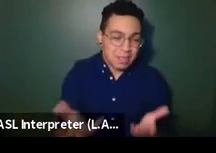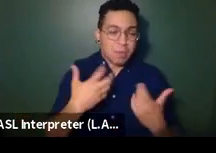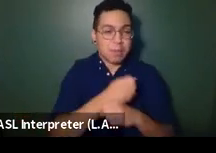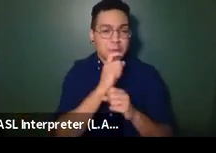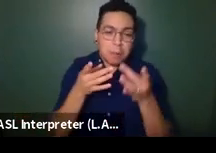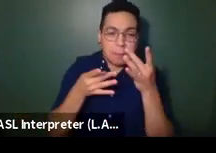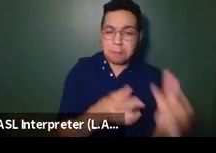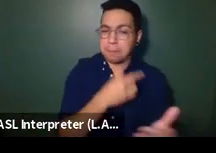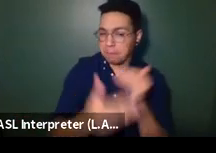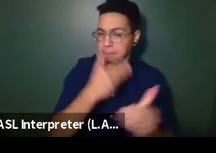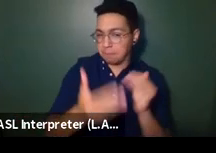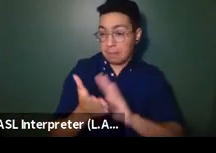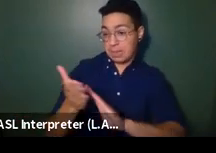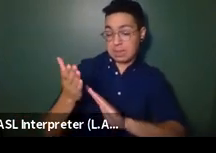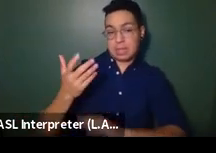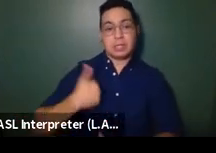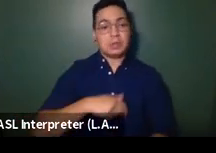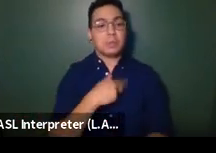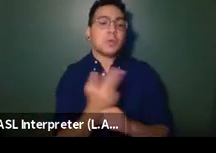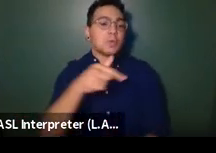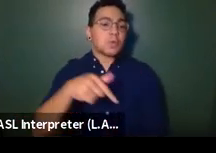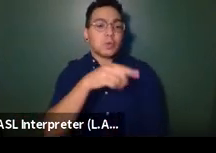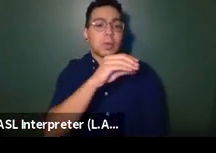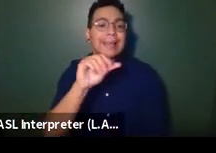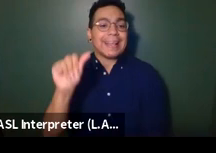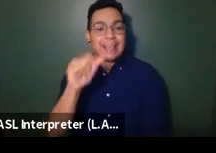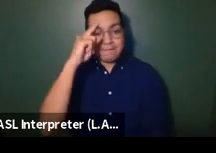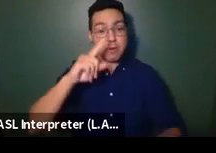ESD 189 - Amy Colburn: So if you can use your Q AMP a feature for questions. Only that would be fantastic.